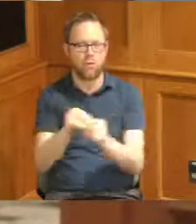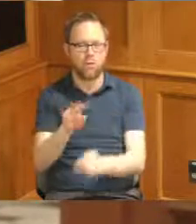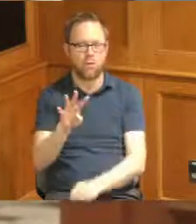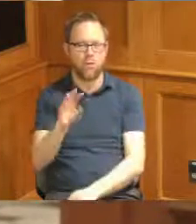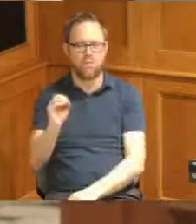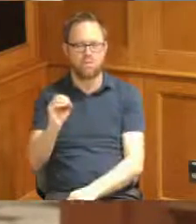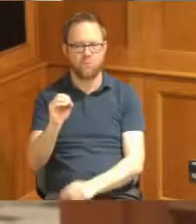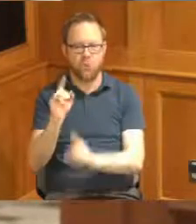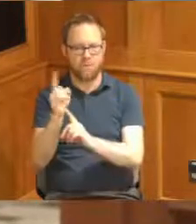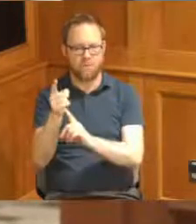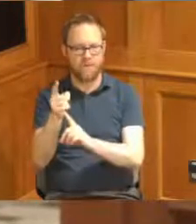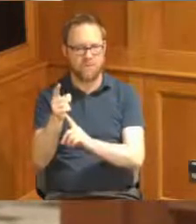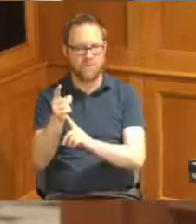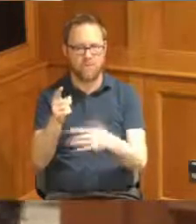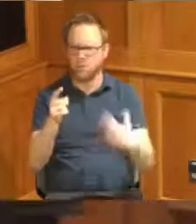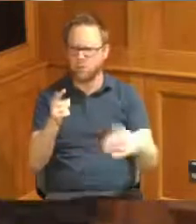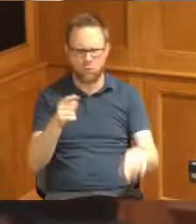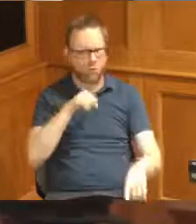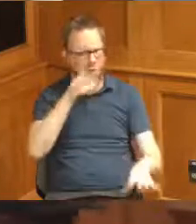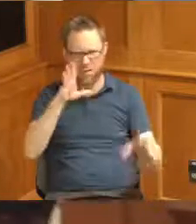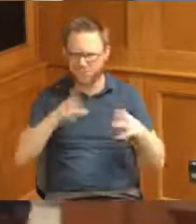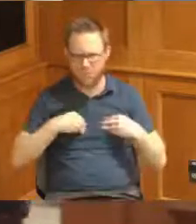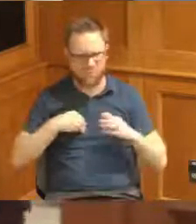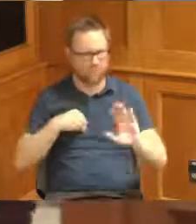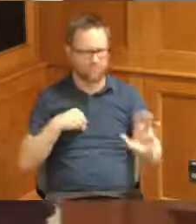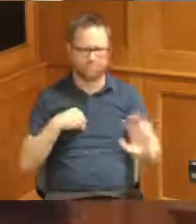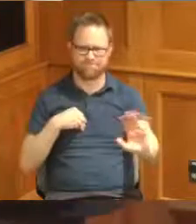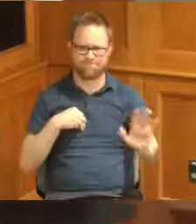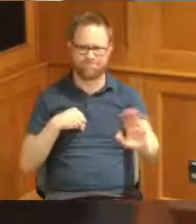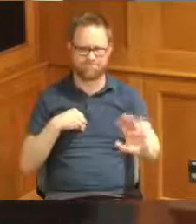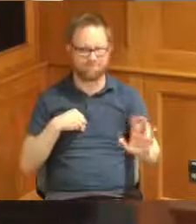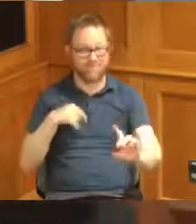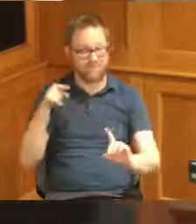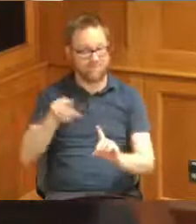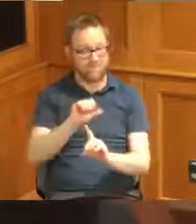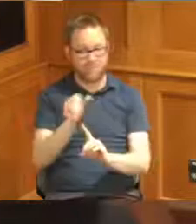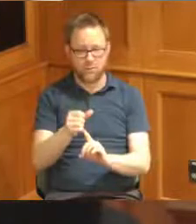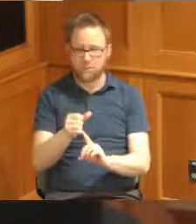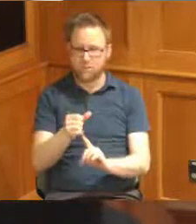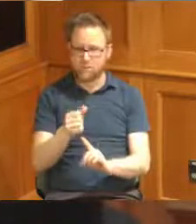consider completely and totally unacceptable in this scenario again this is a an equipment